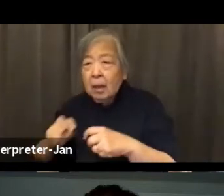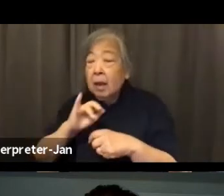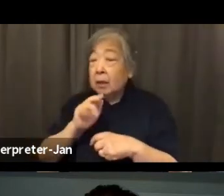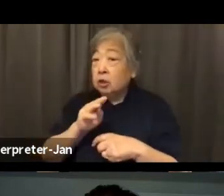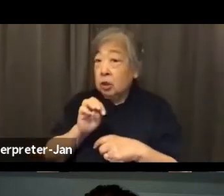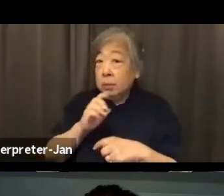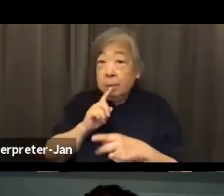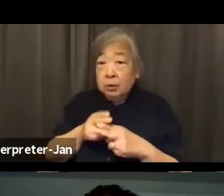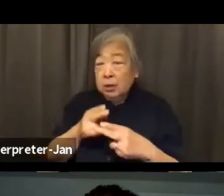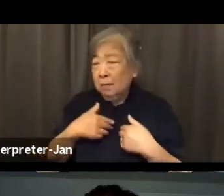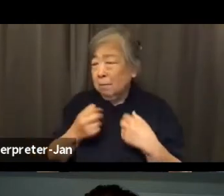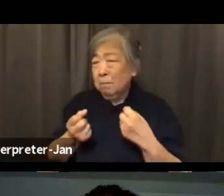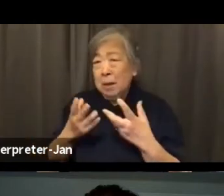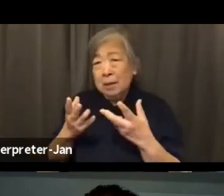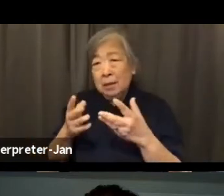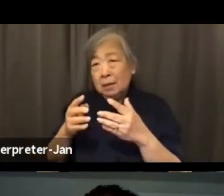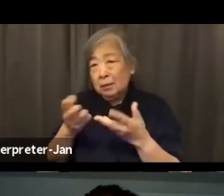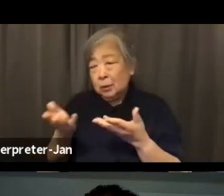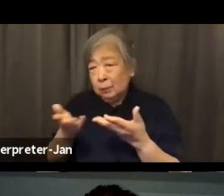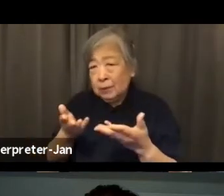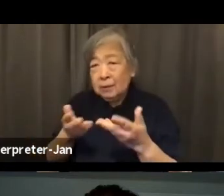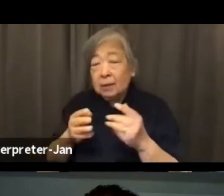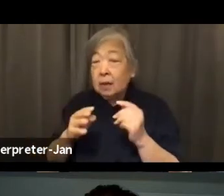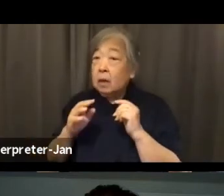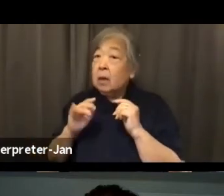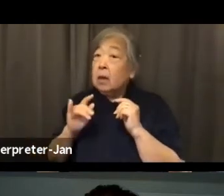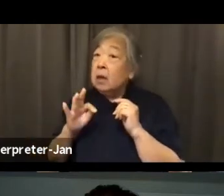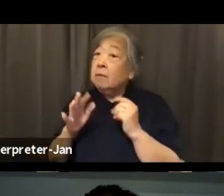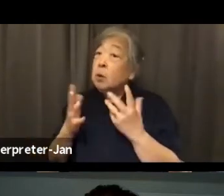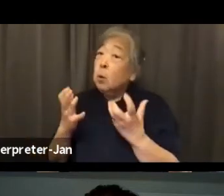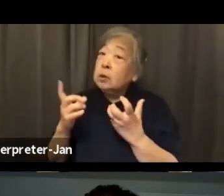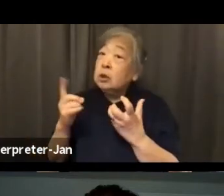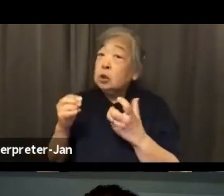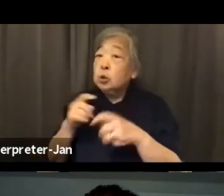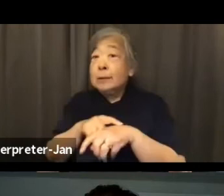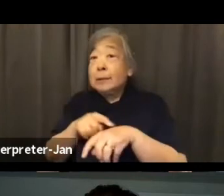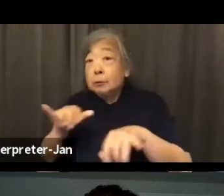there as well so if you're looking at doing synchronous events or mostly asynchronous